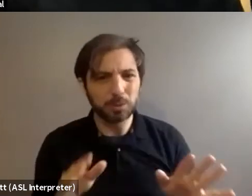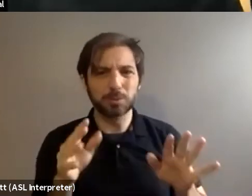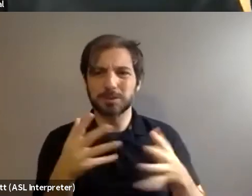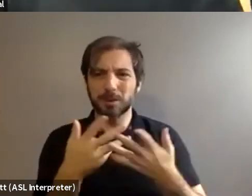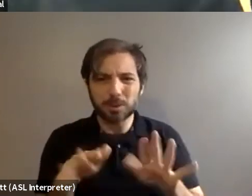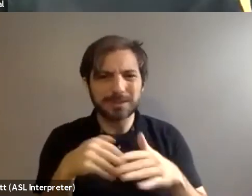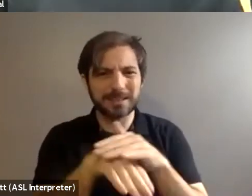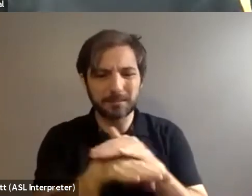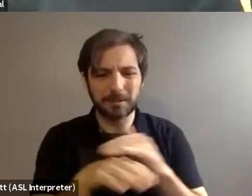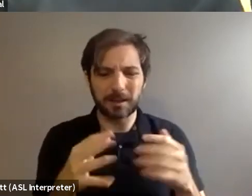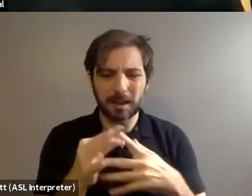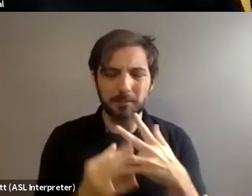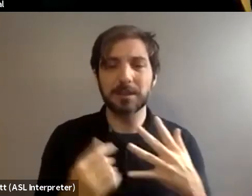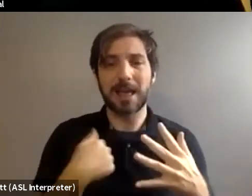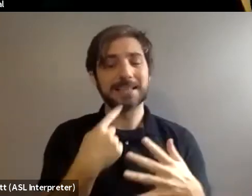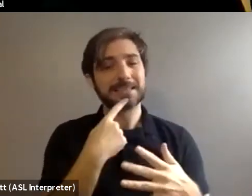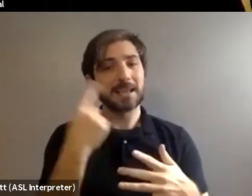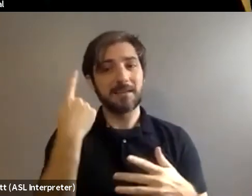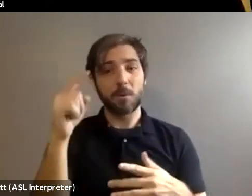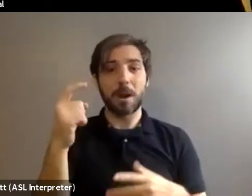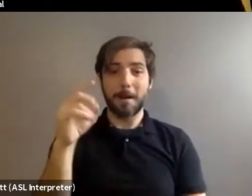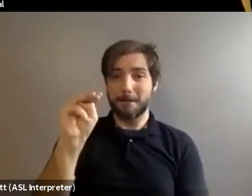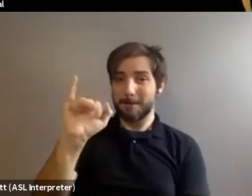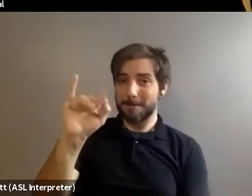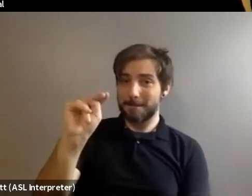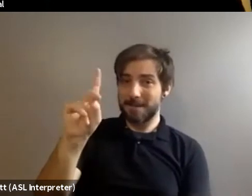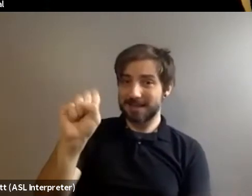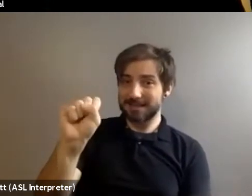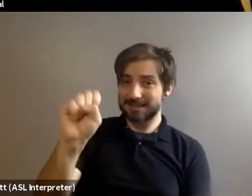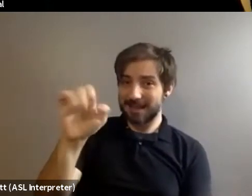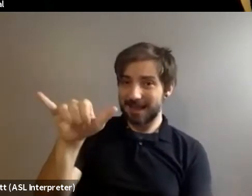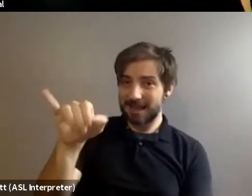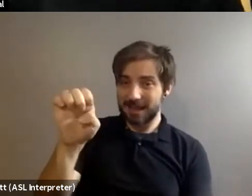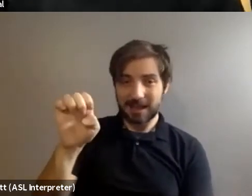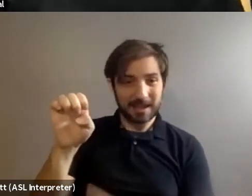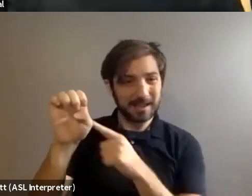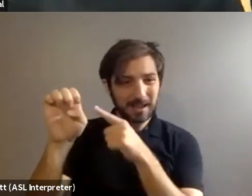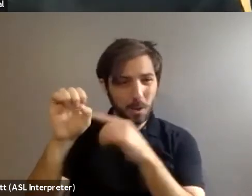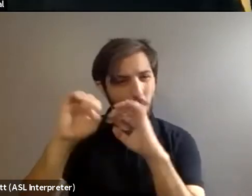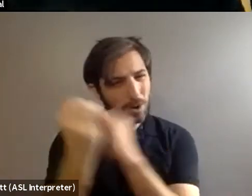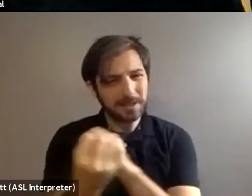eye um even as an organization that focuses on uh people who are blind or visually impaired